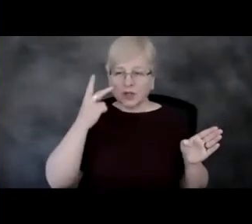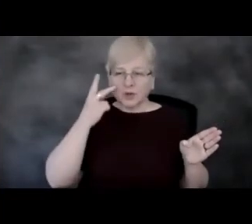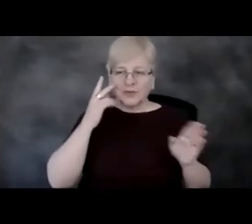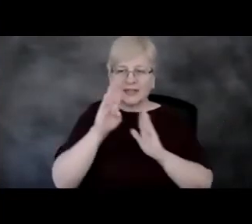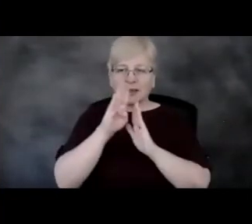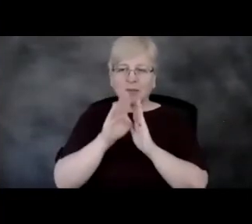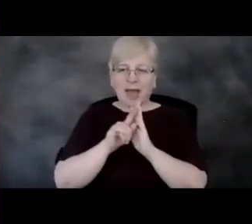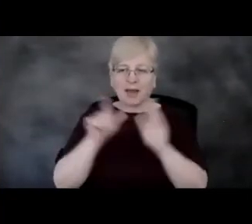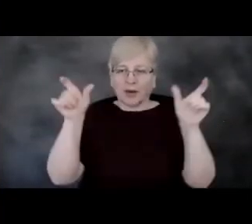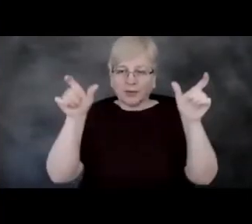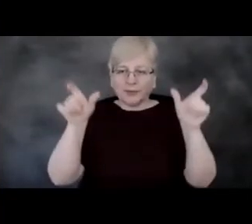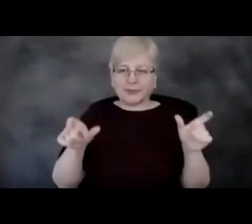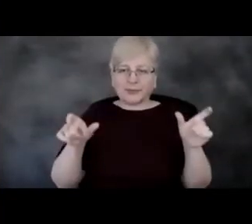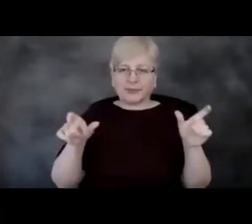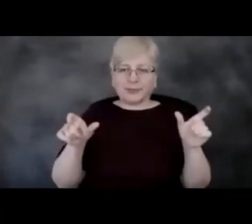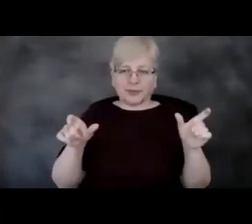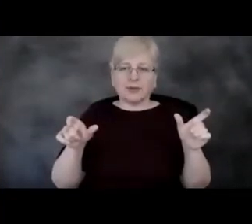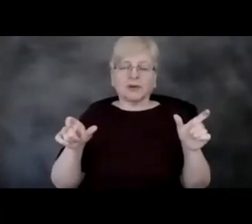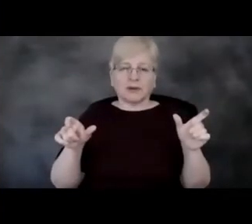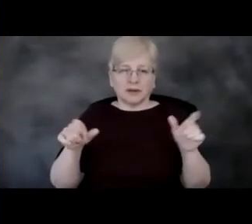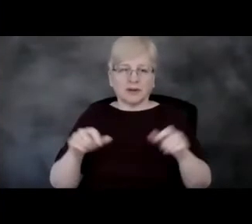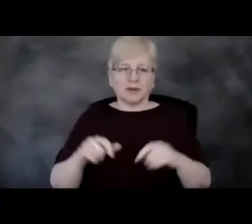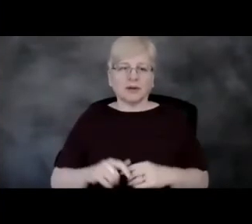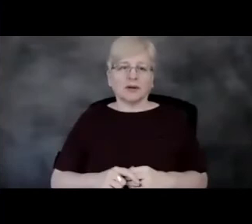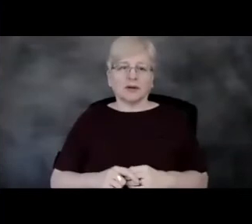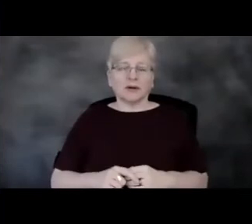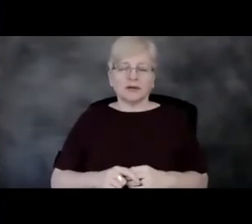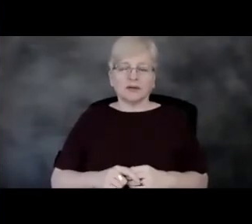you have got this. 17:24:56 So you will go through your content